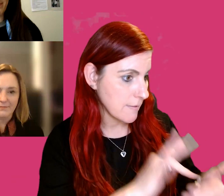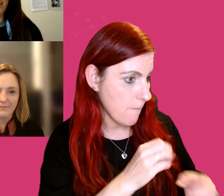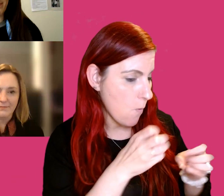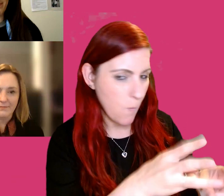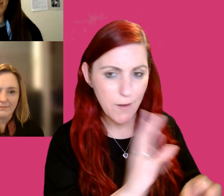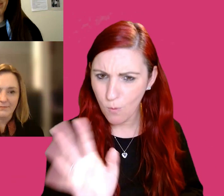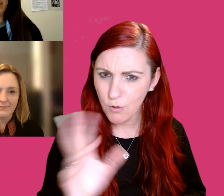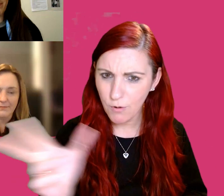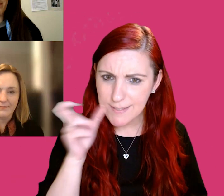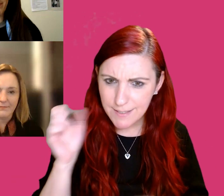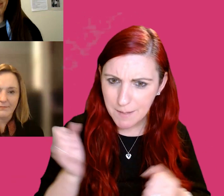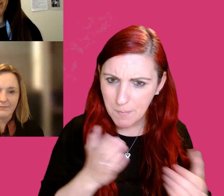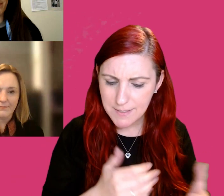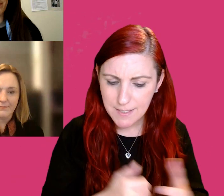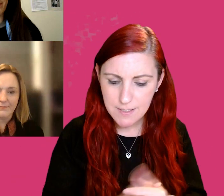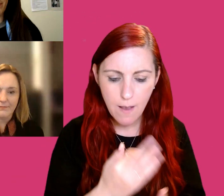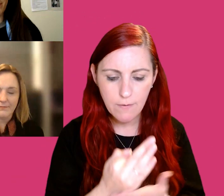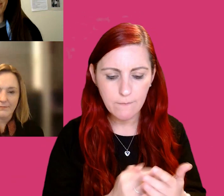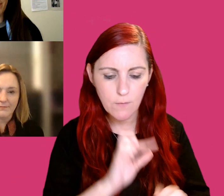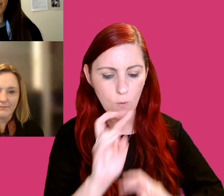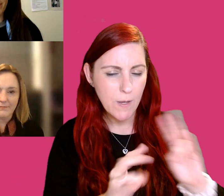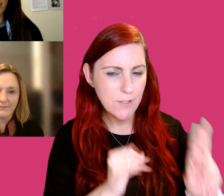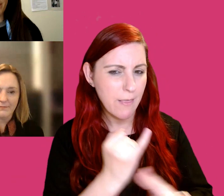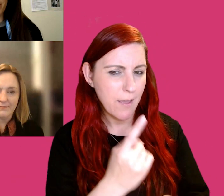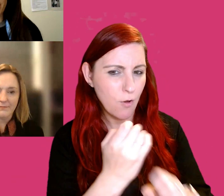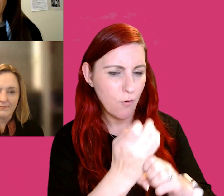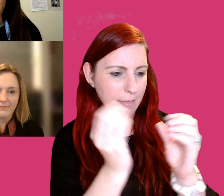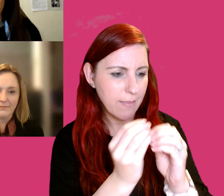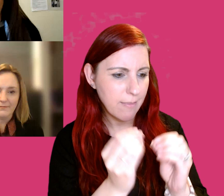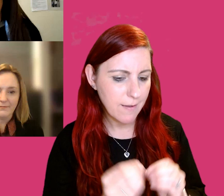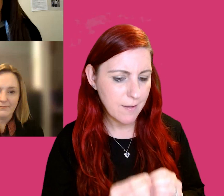thank you filla we have a couple of questions in that that might suit uh Alisa and Kate but